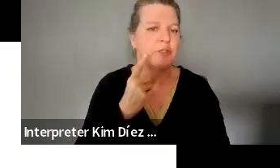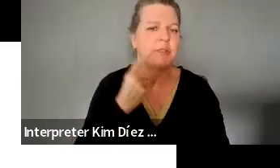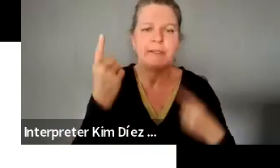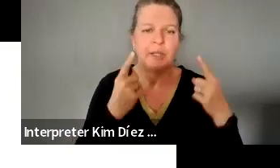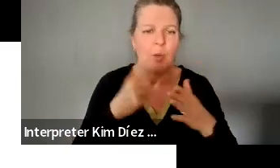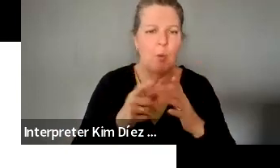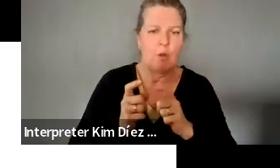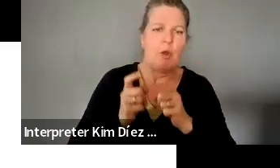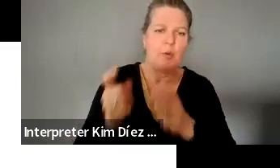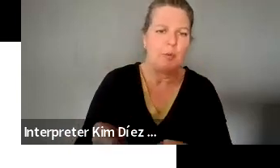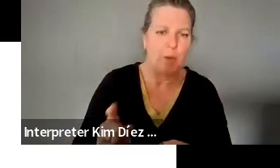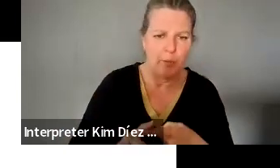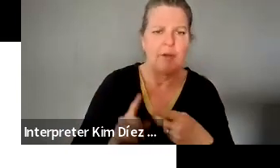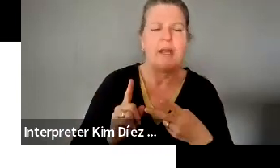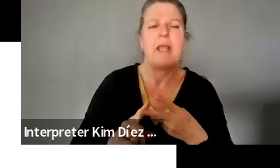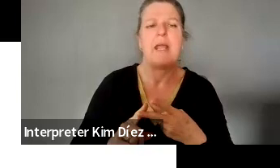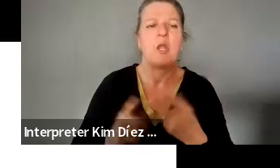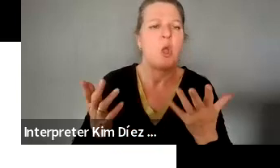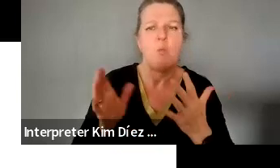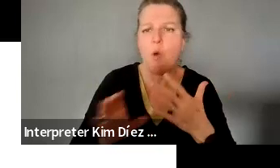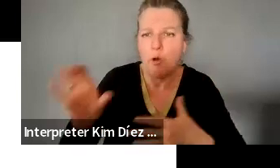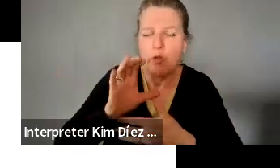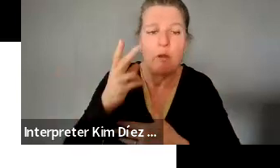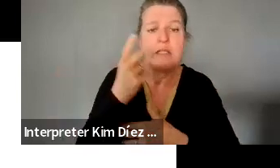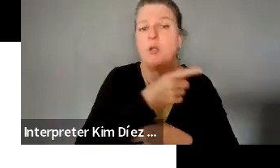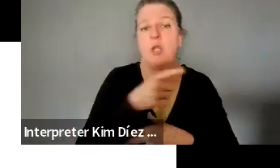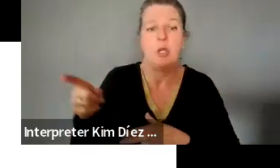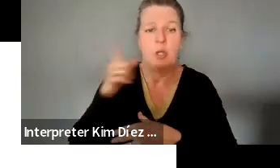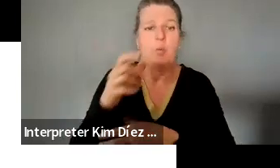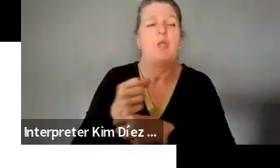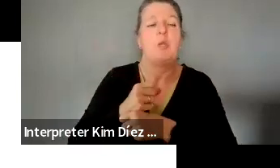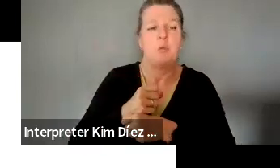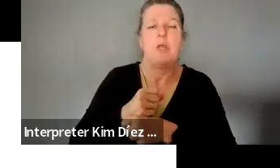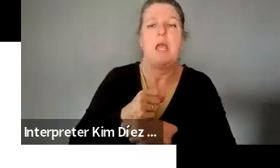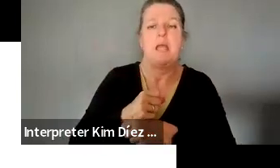when you get your notification in June once we're finished with this wonderful showcase.